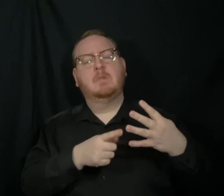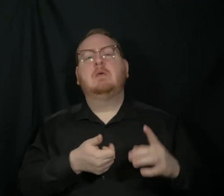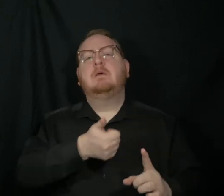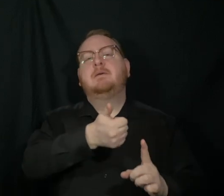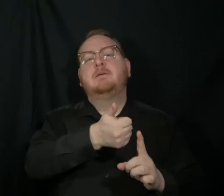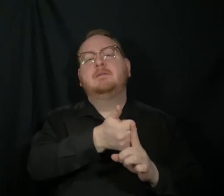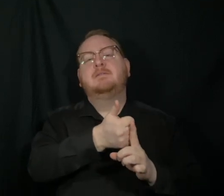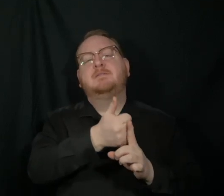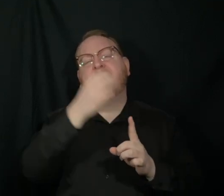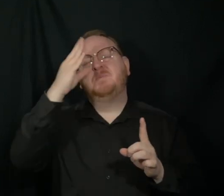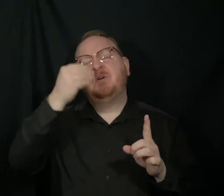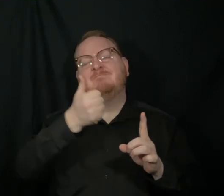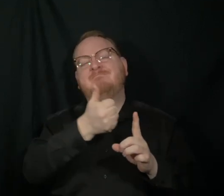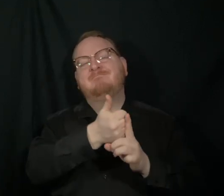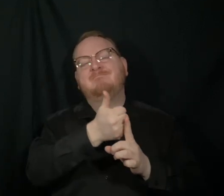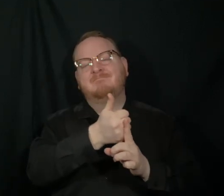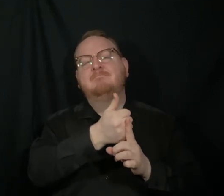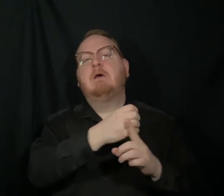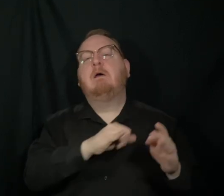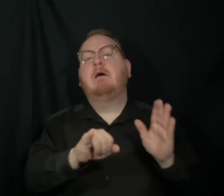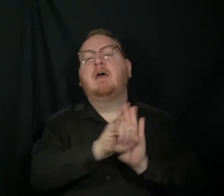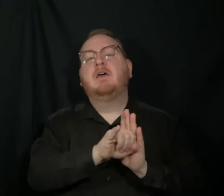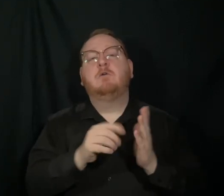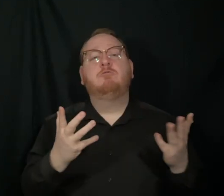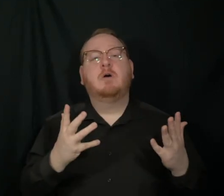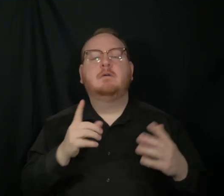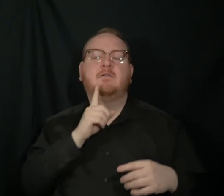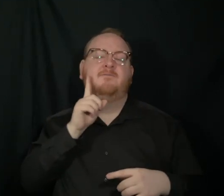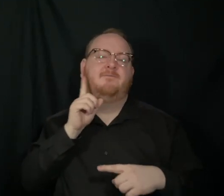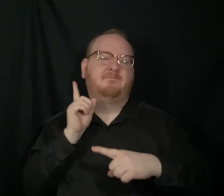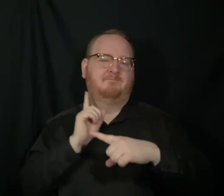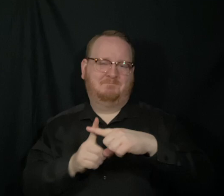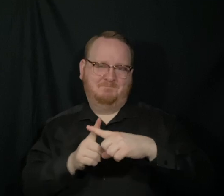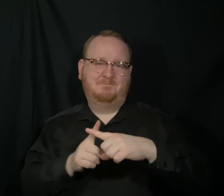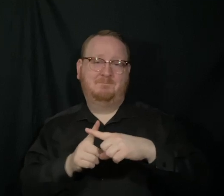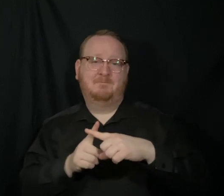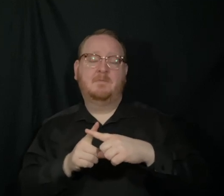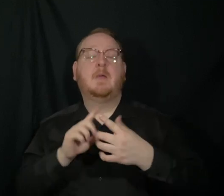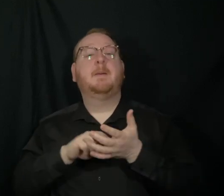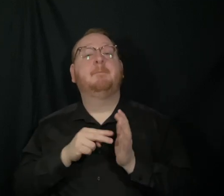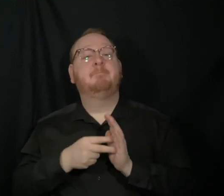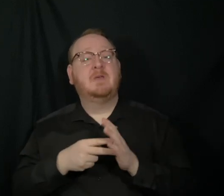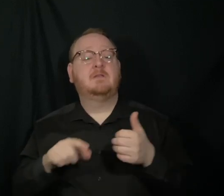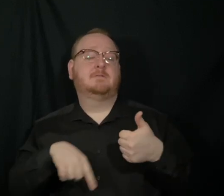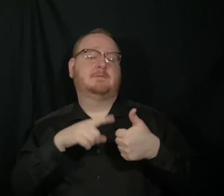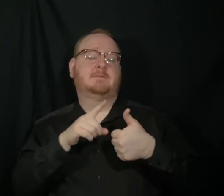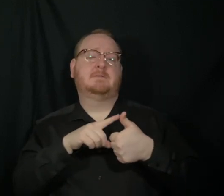identifies as being deaf plus, so he is has a moderate to